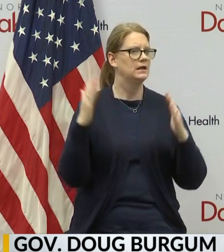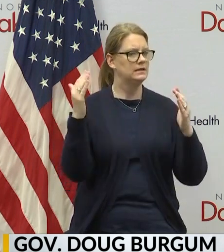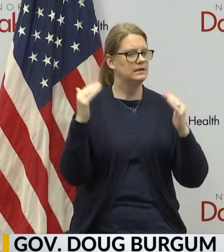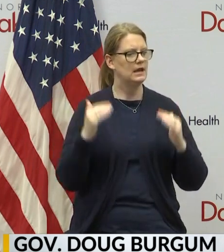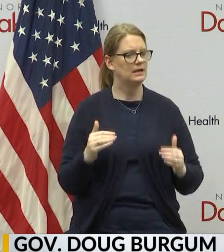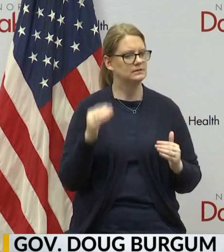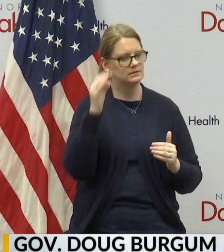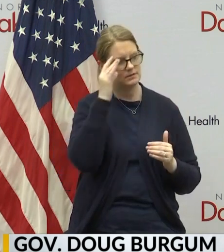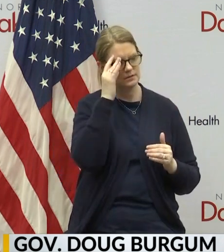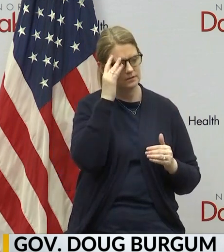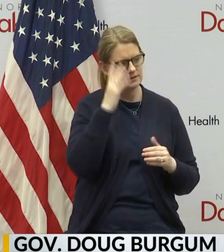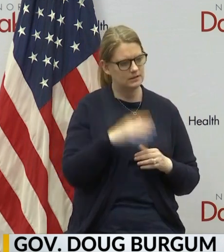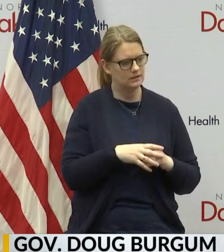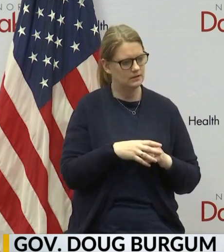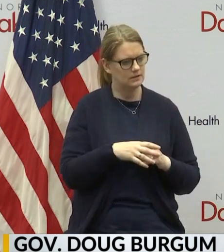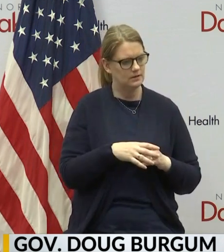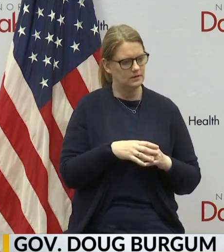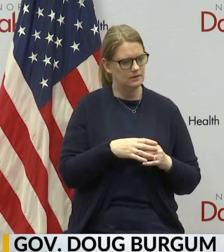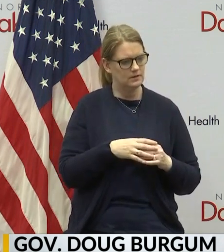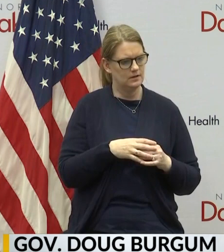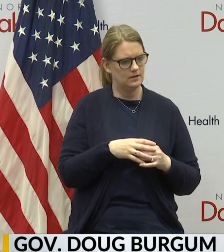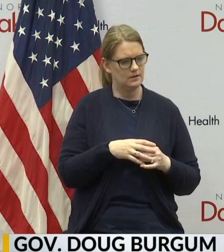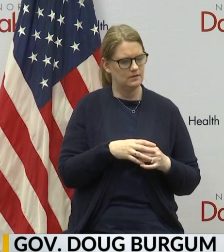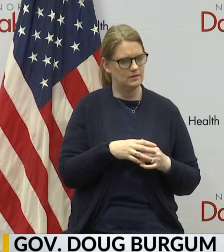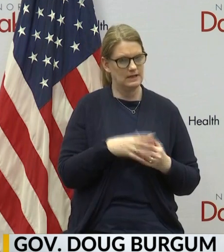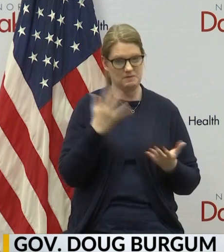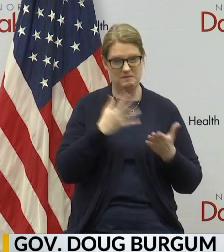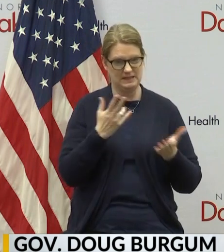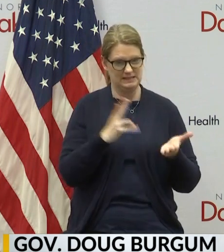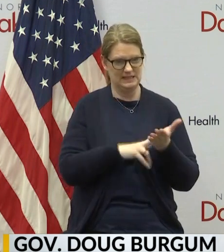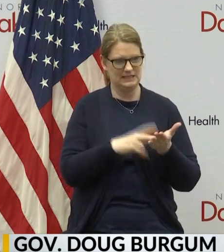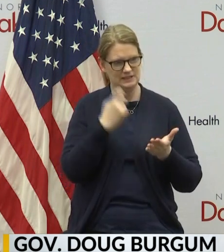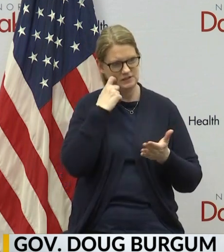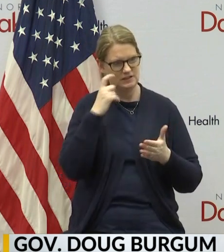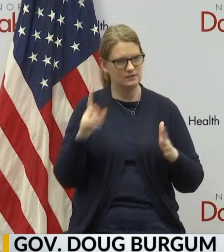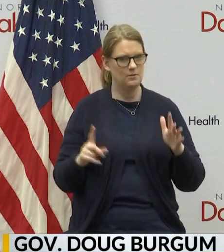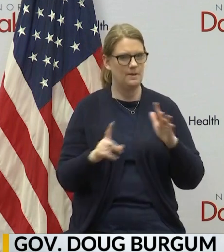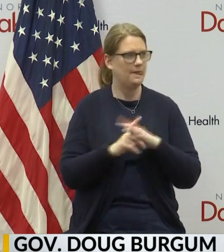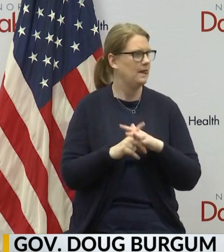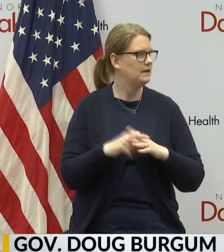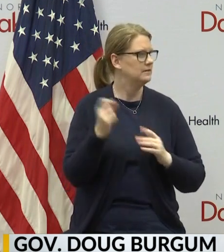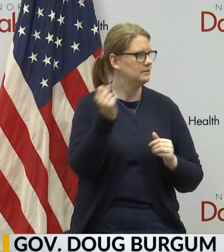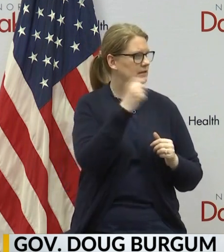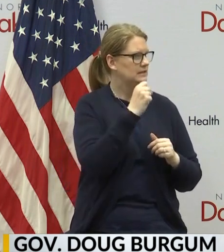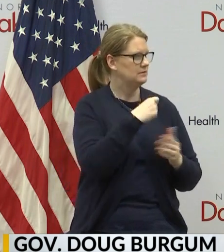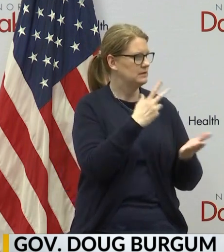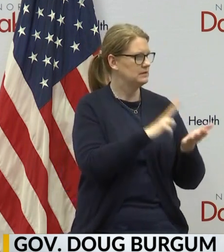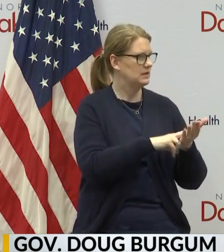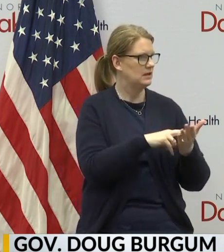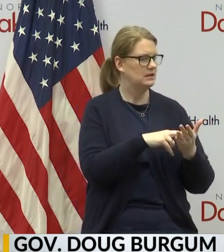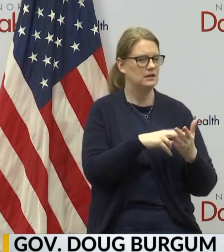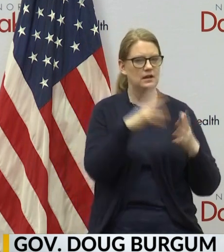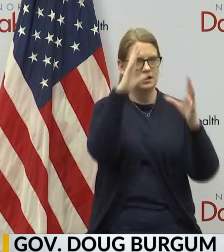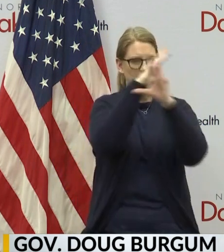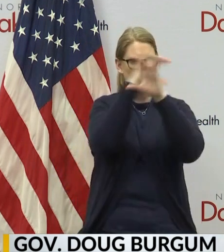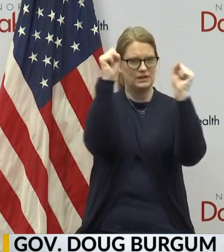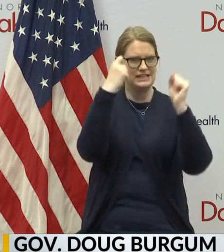MORE DETAILS WILL BE AVAILABLE ON WORKFORCESAFETY.COM.